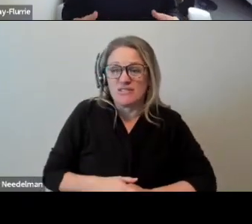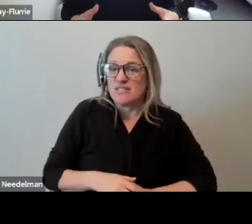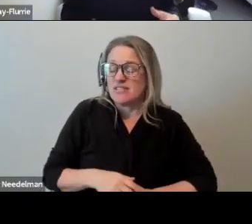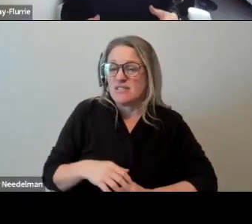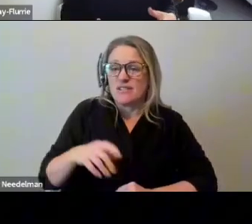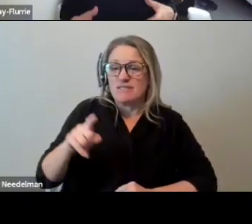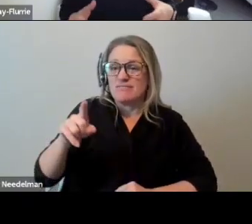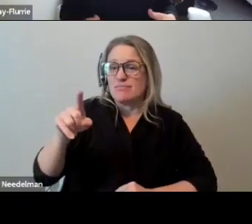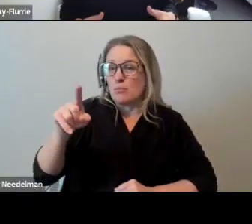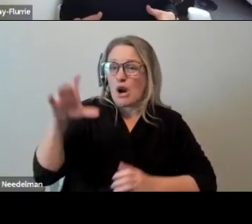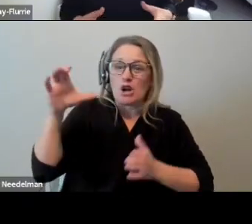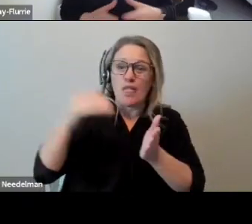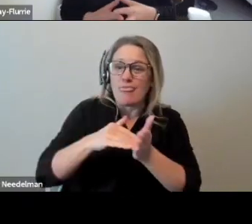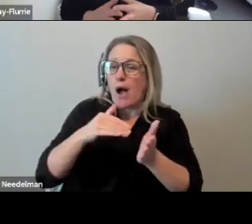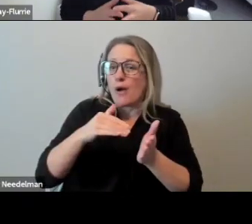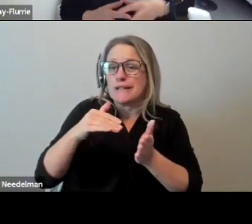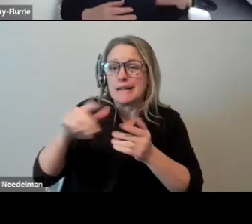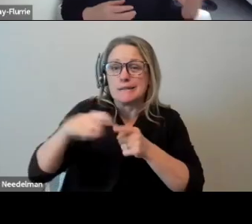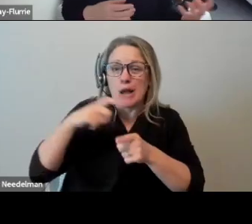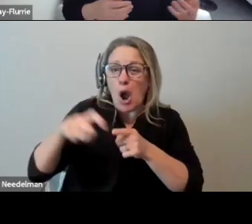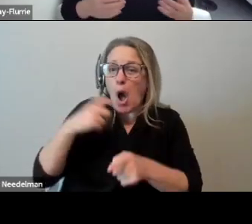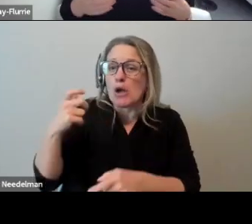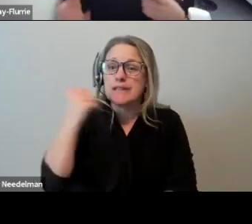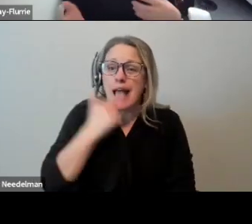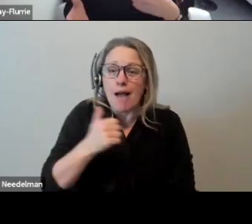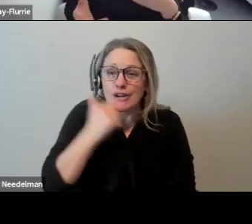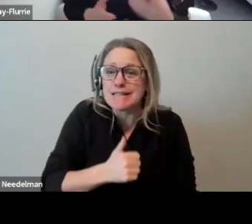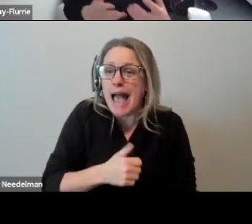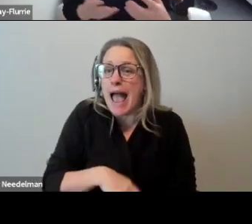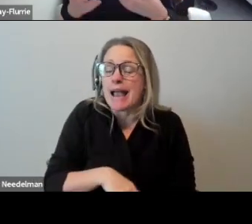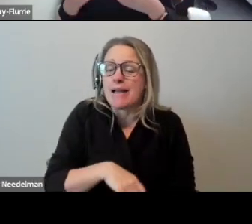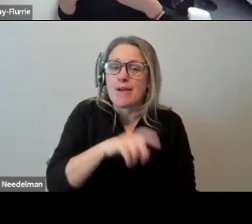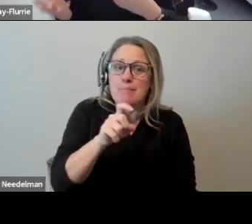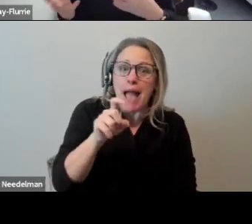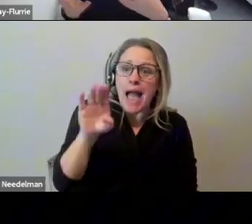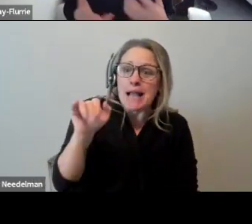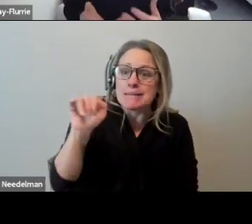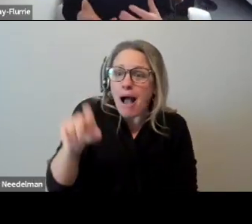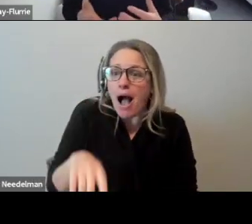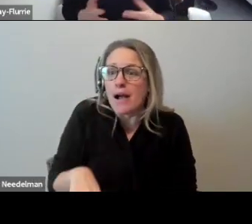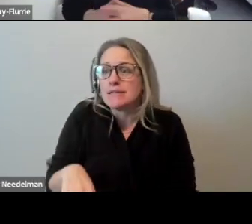of calls every single day from Xbox, windows, office, Azure and more.